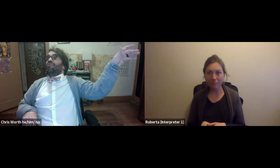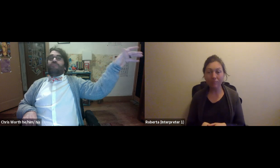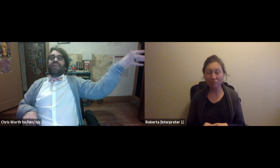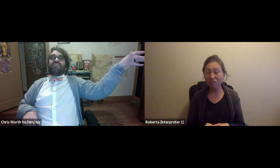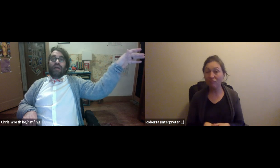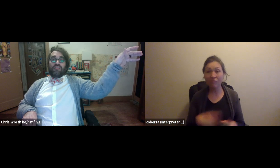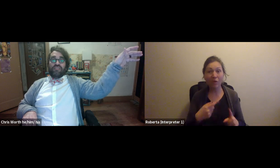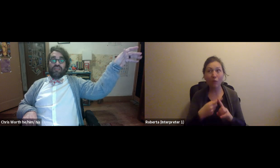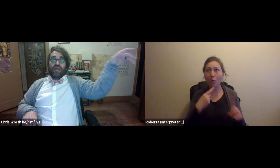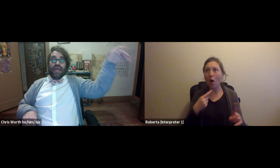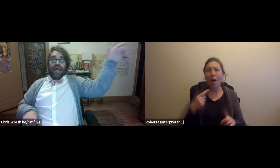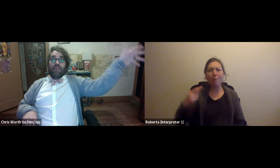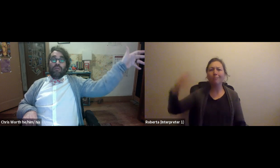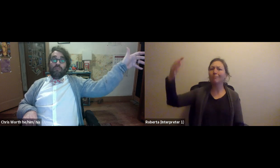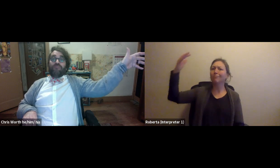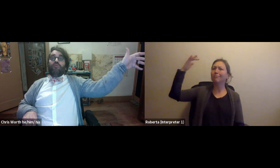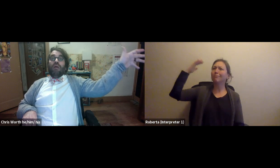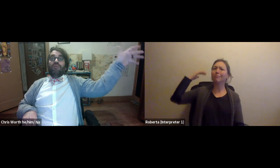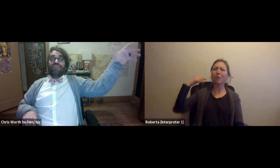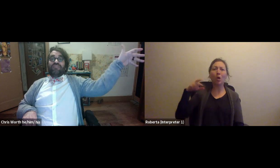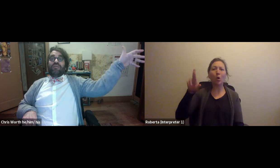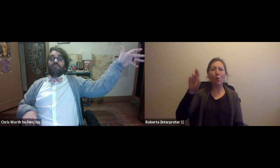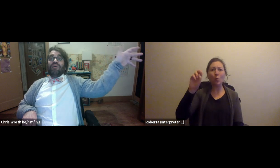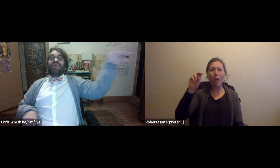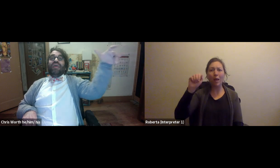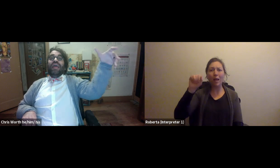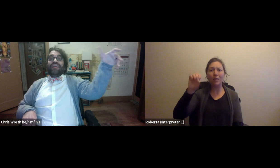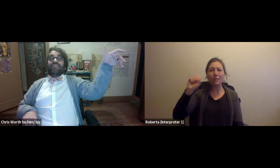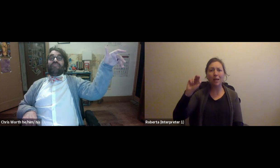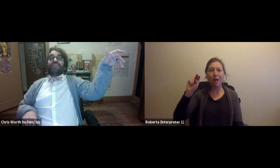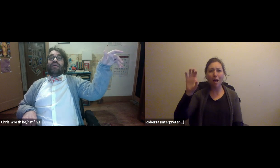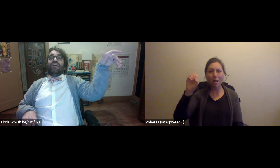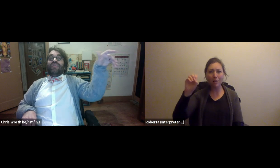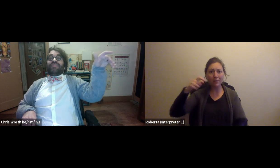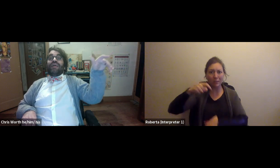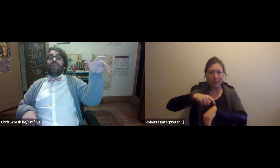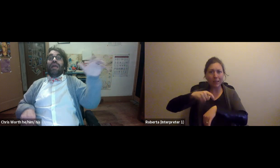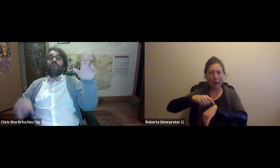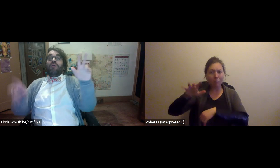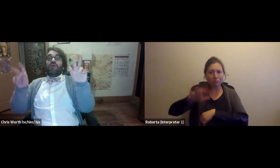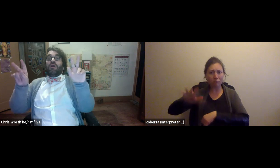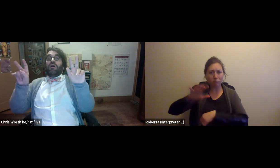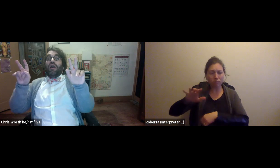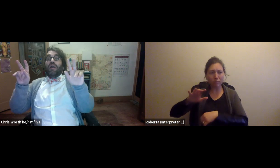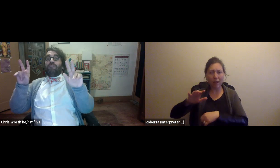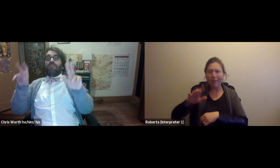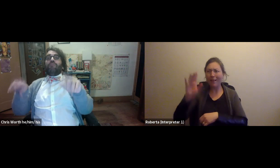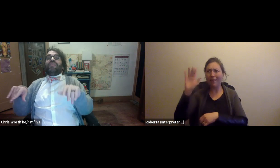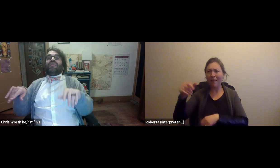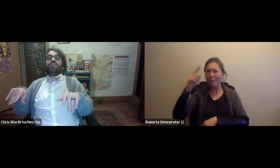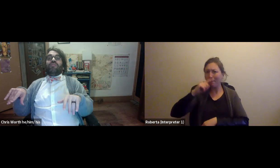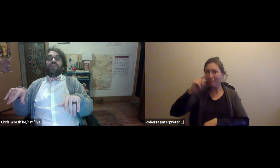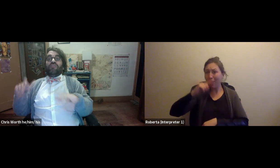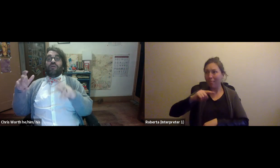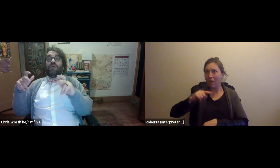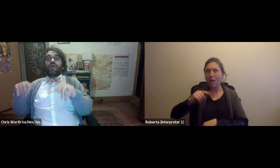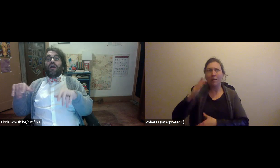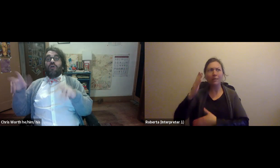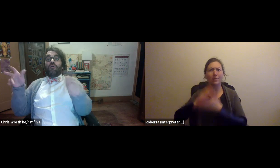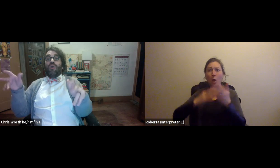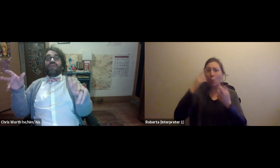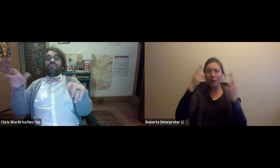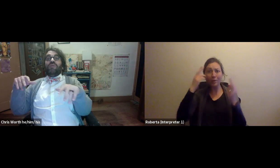Renaissance and before this myth has existed that somehow people with disabilities are going to be